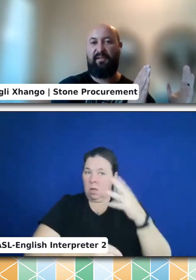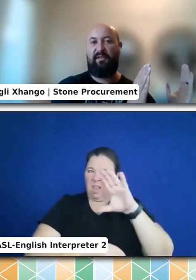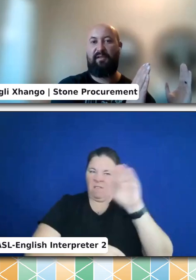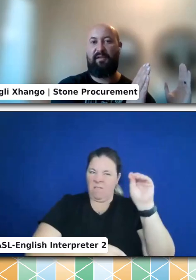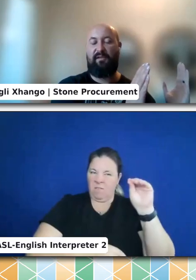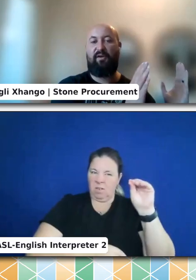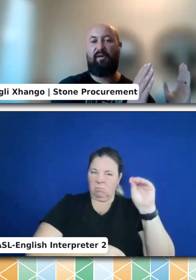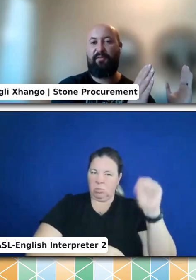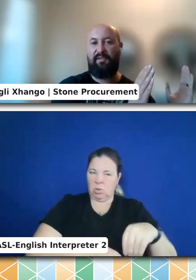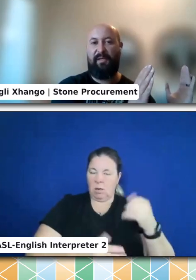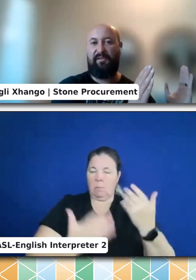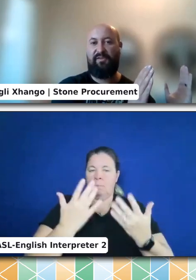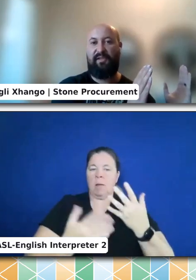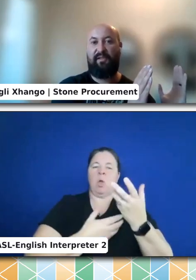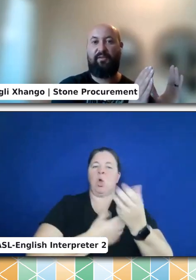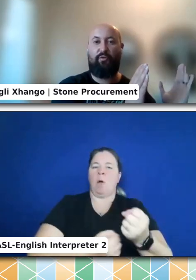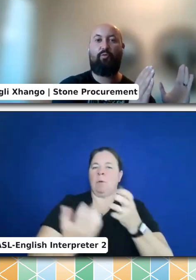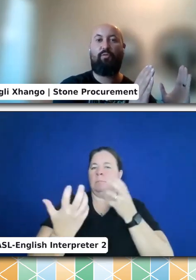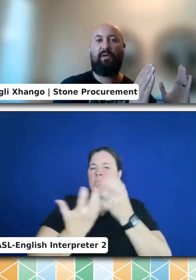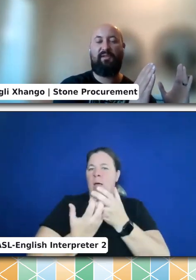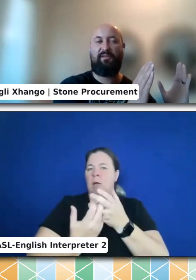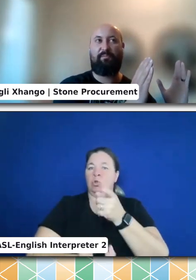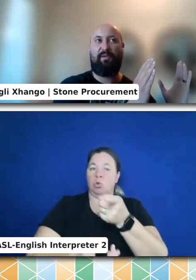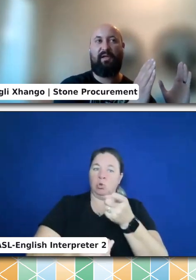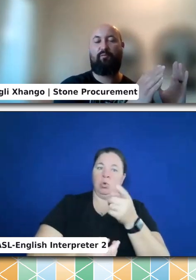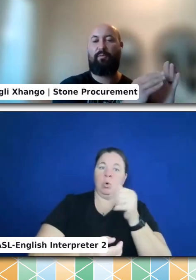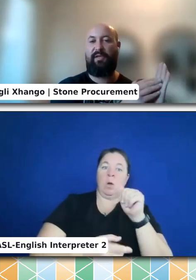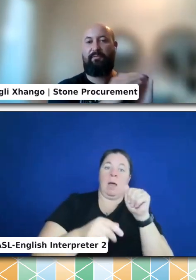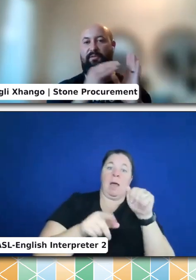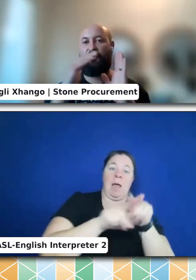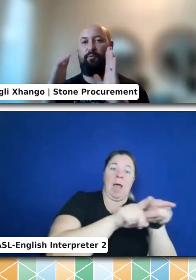Confidence match, saying that you, as the supplier, will be able to.